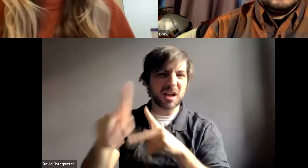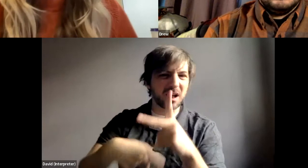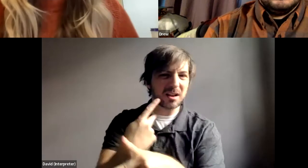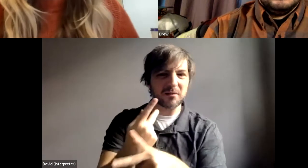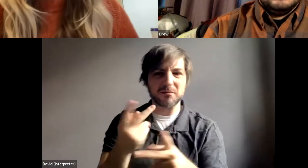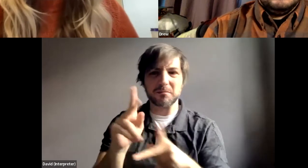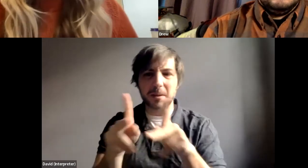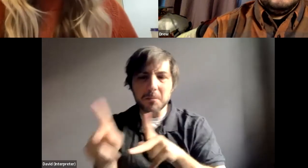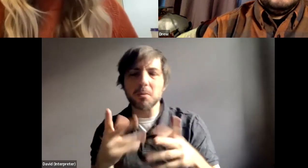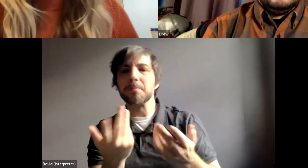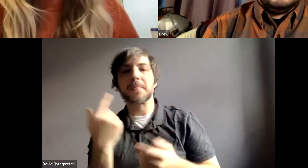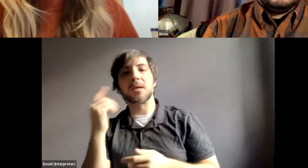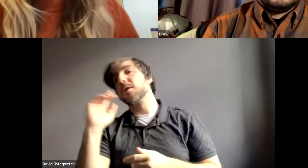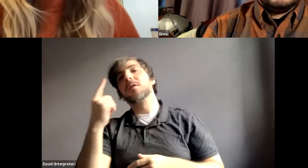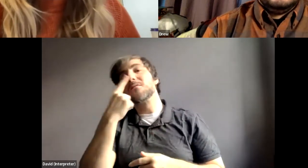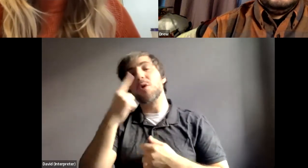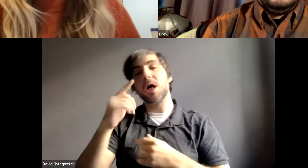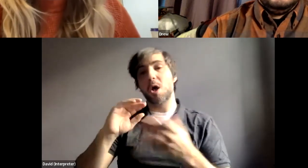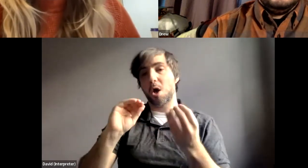front office staff have gone through a culture